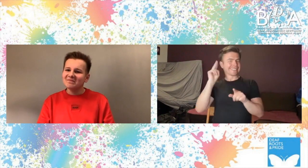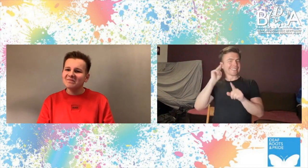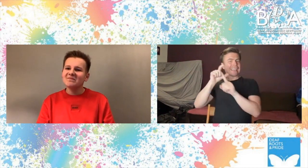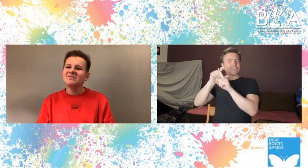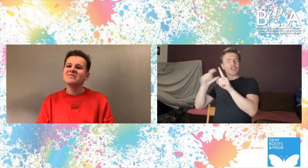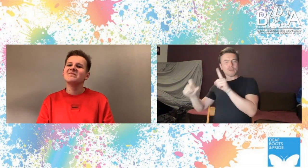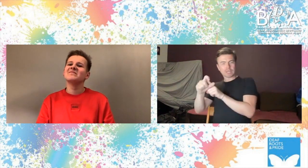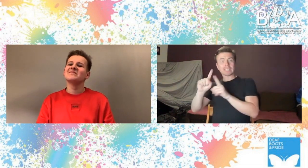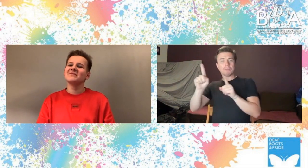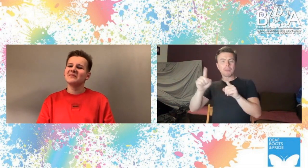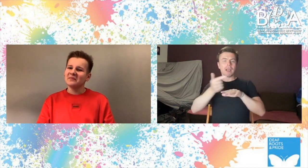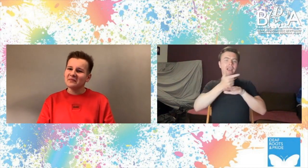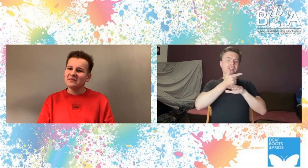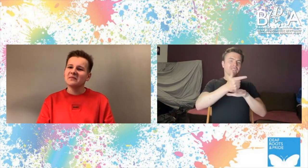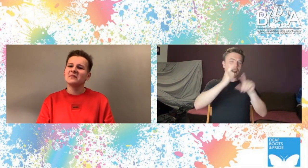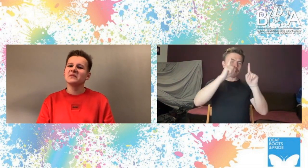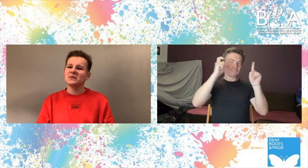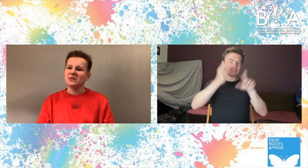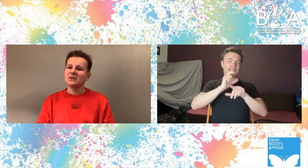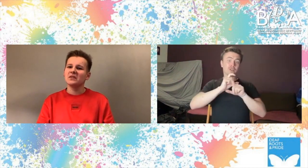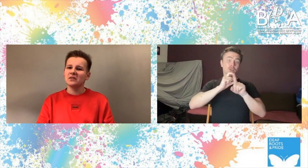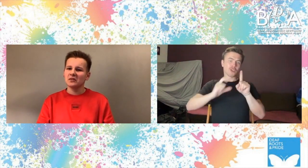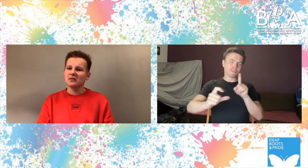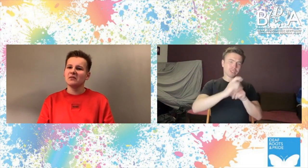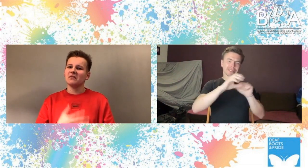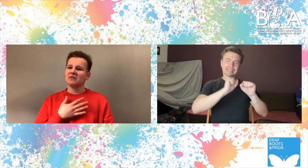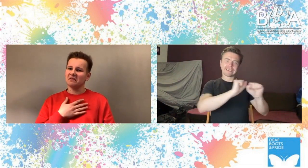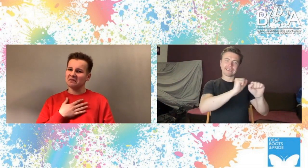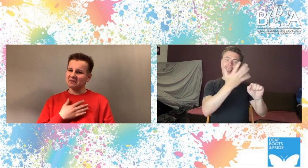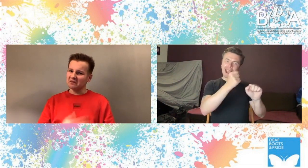Deaf community, but based around photography and filmmaking.